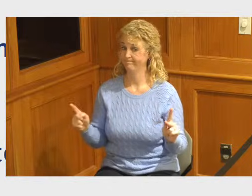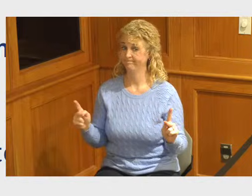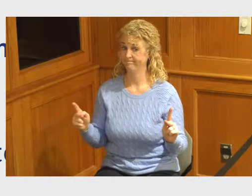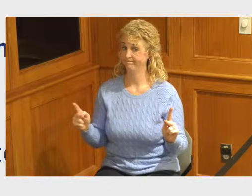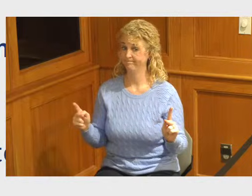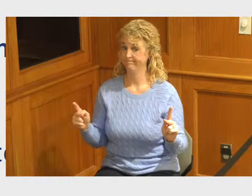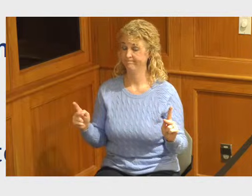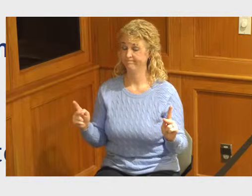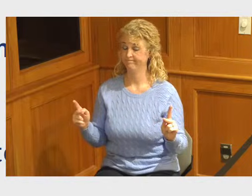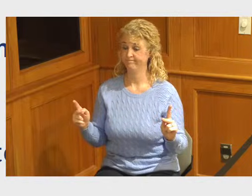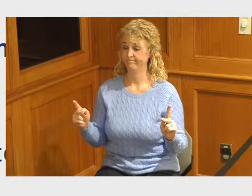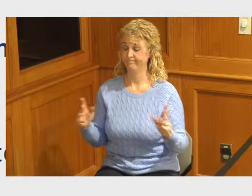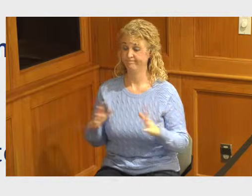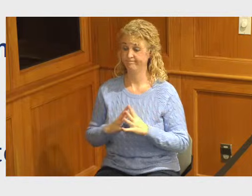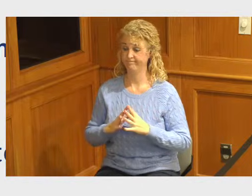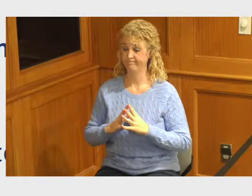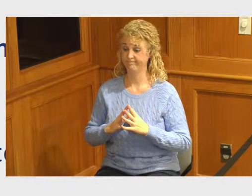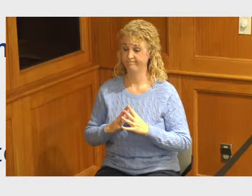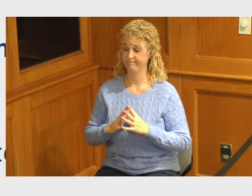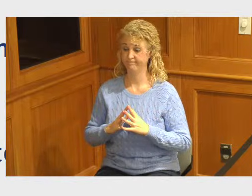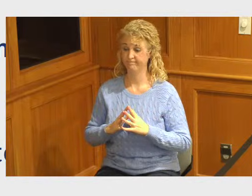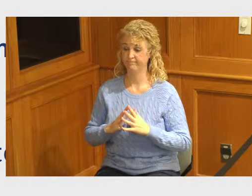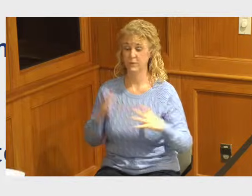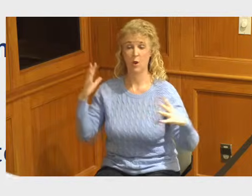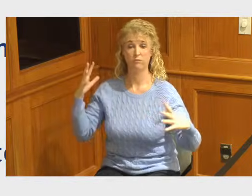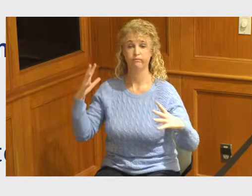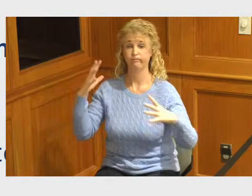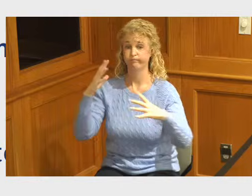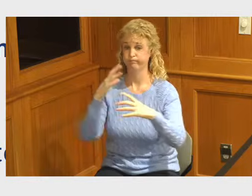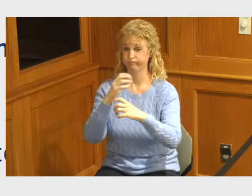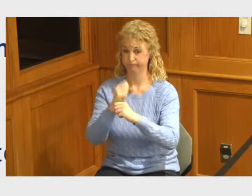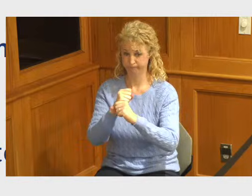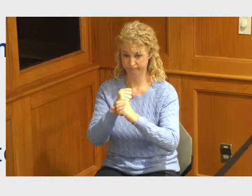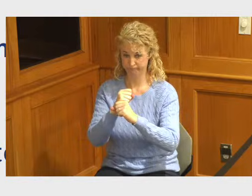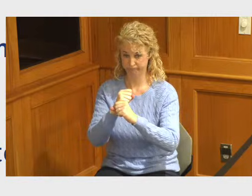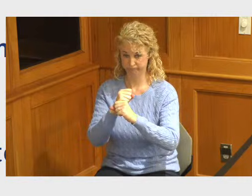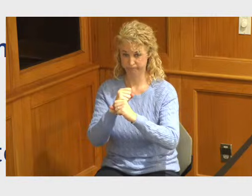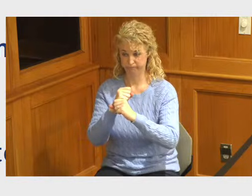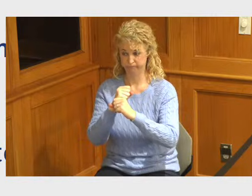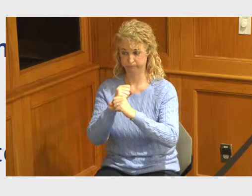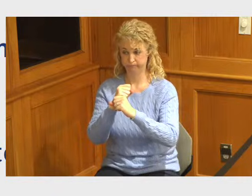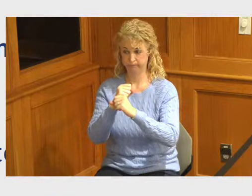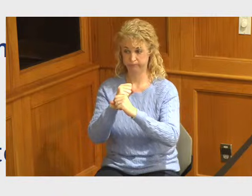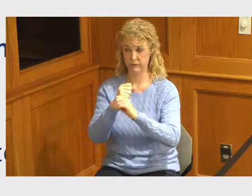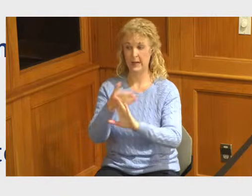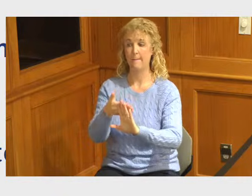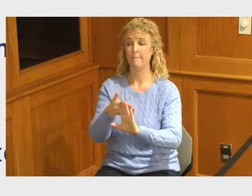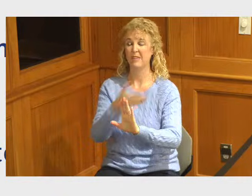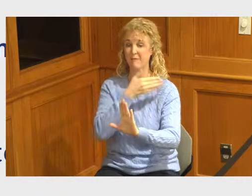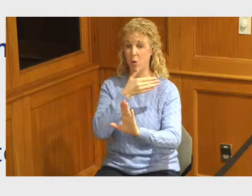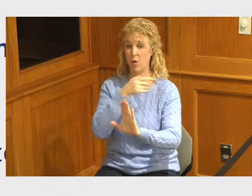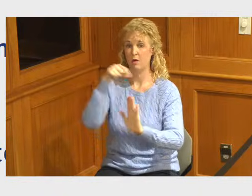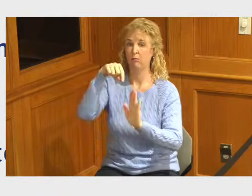quickly just a summary of where we are and and I want to say before I get into these numbers,